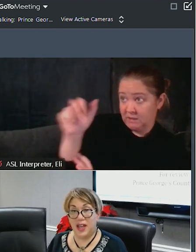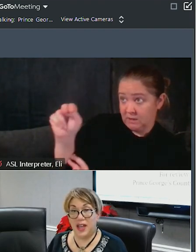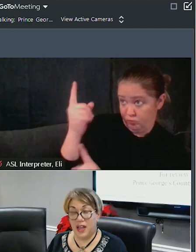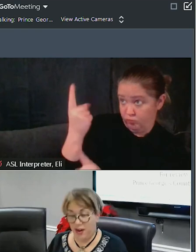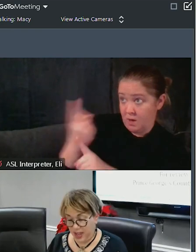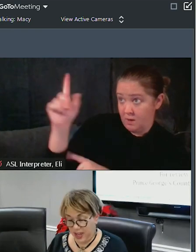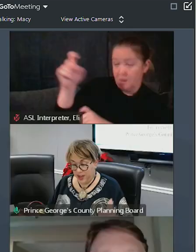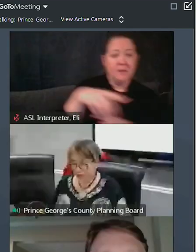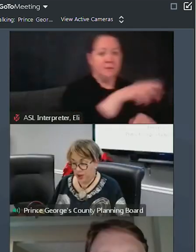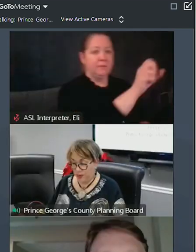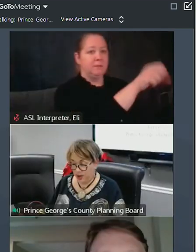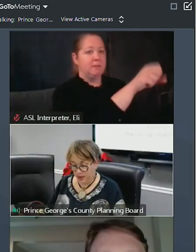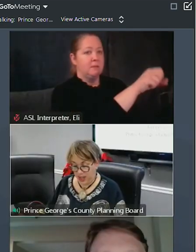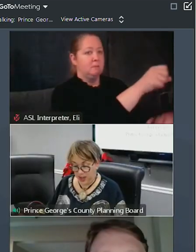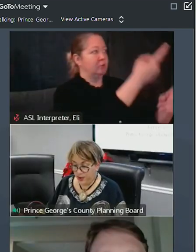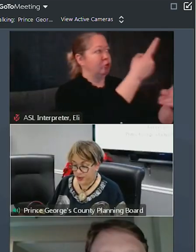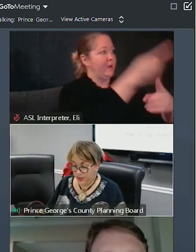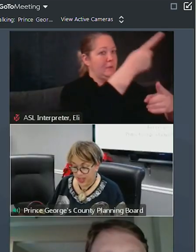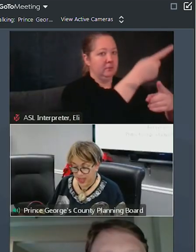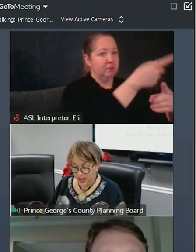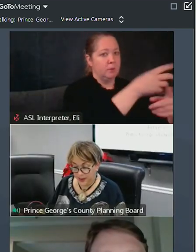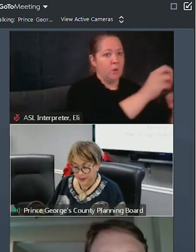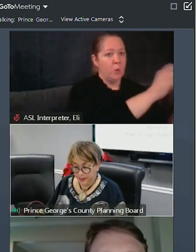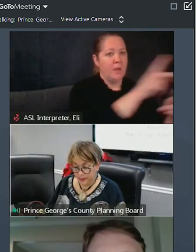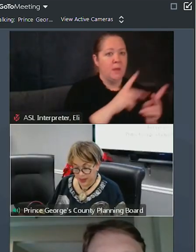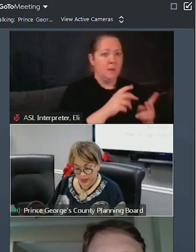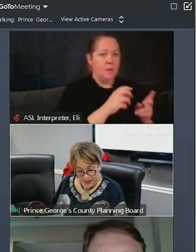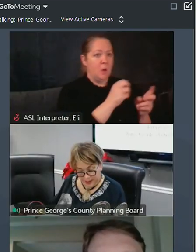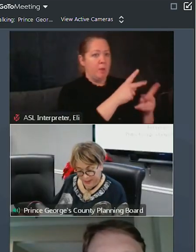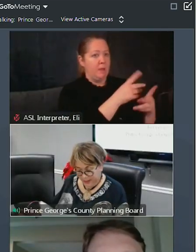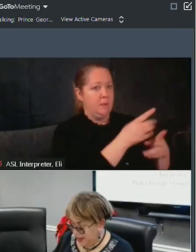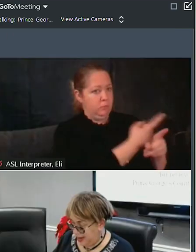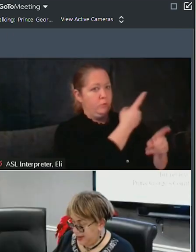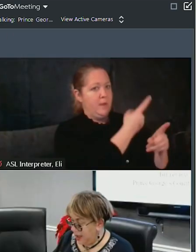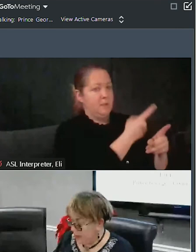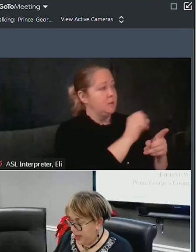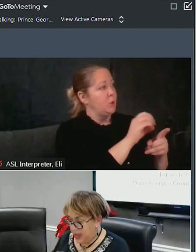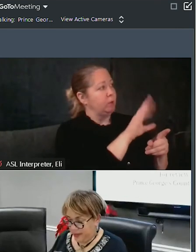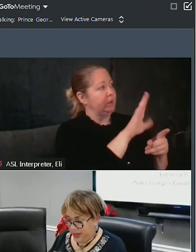Okay. Okay. So then, and, and I may, because I have so many lists,